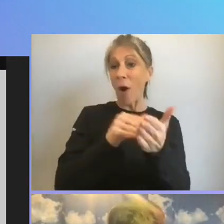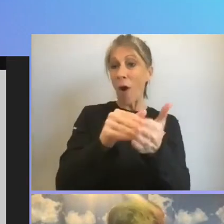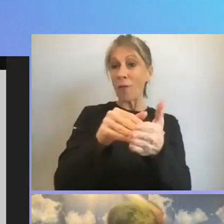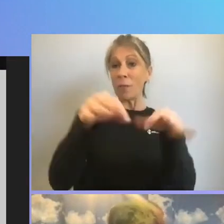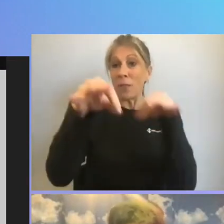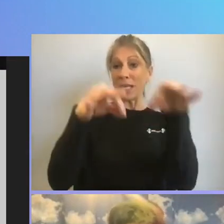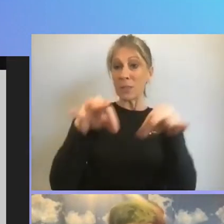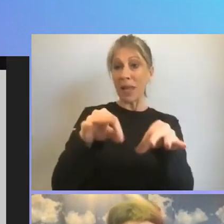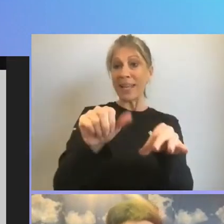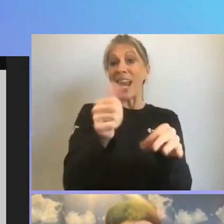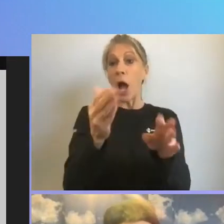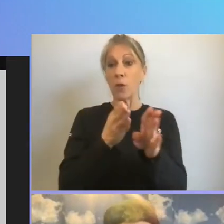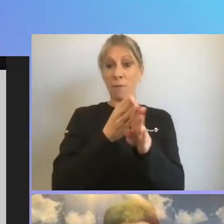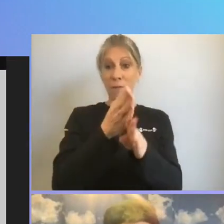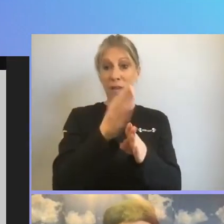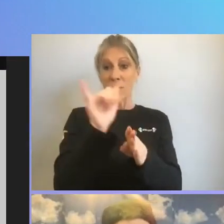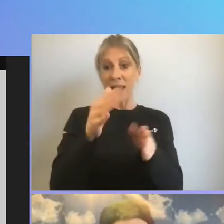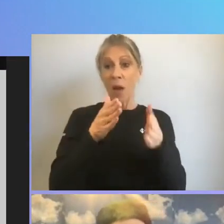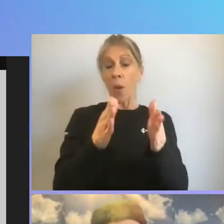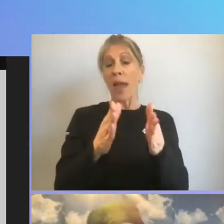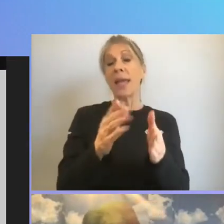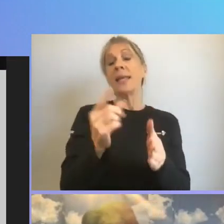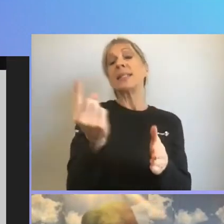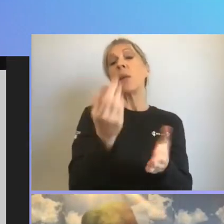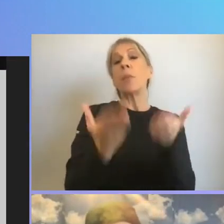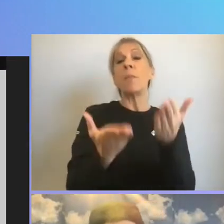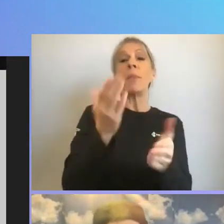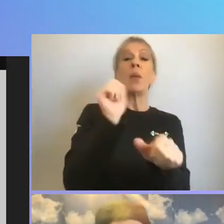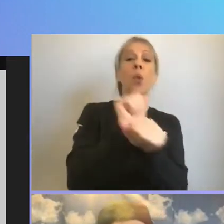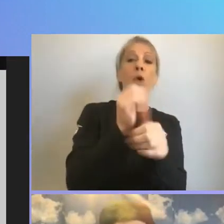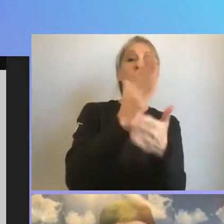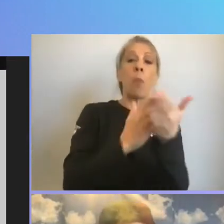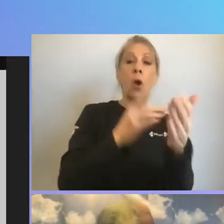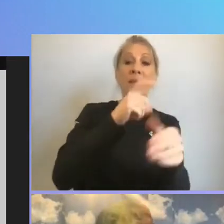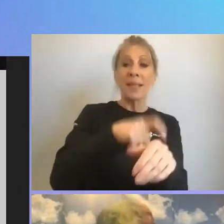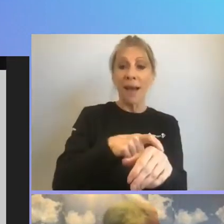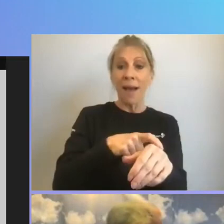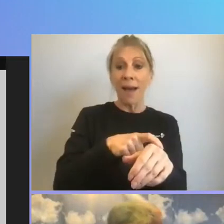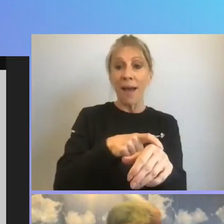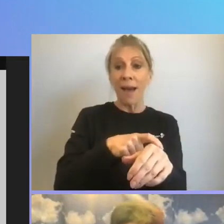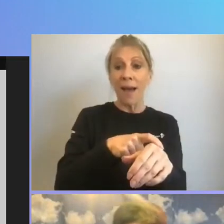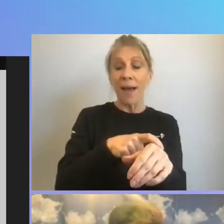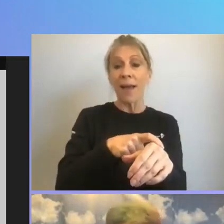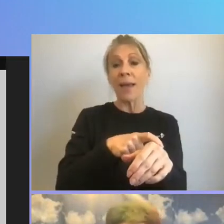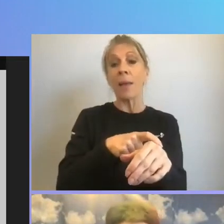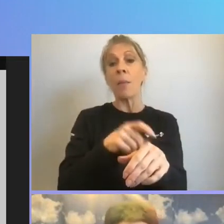explained in other fields. That way that someone might work part